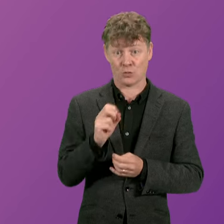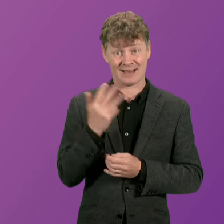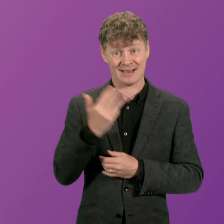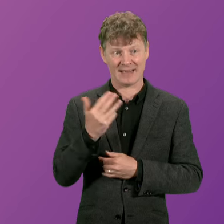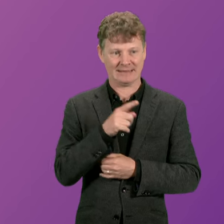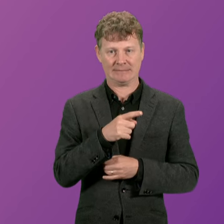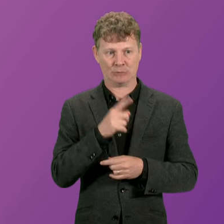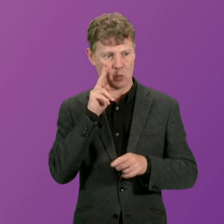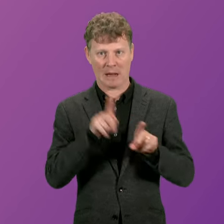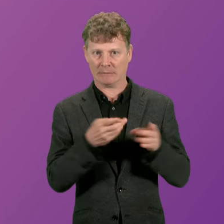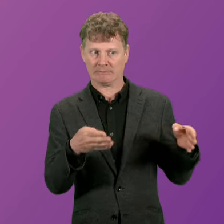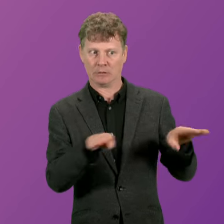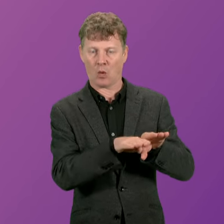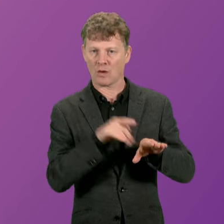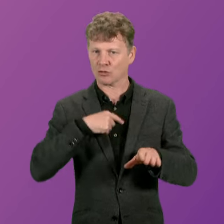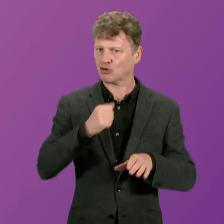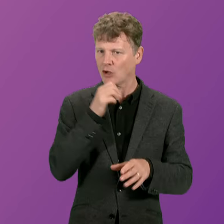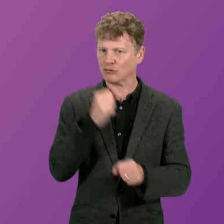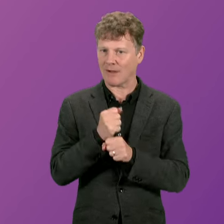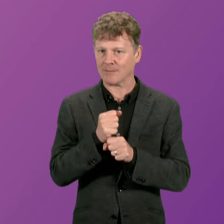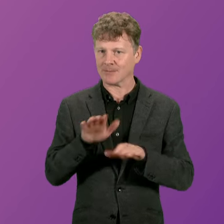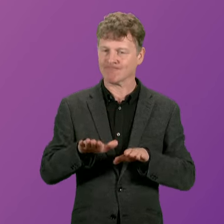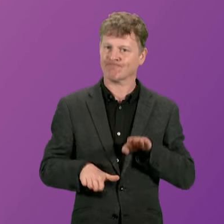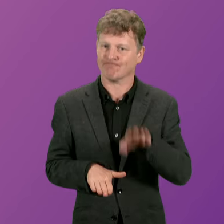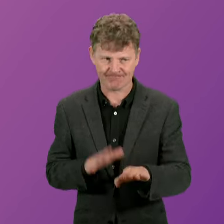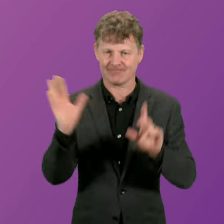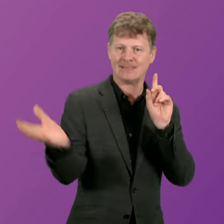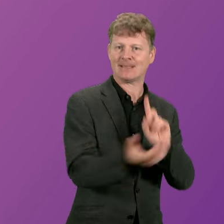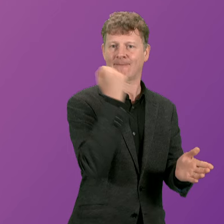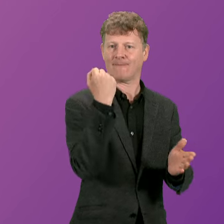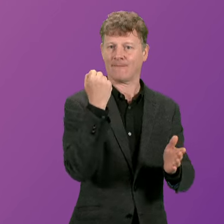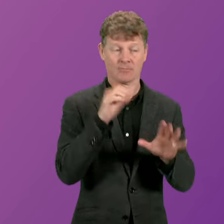this Government stepped forward and saved it. Taking the yard into public ownership preserved